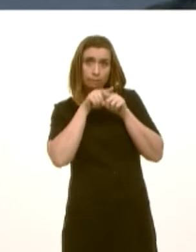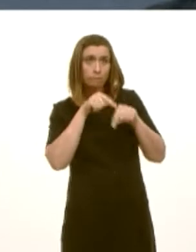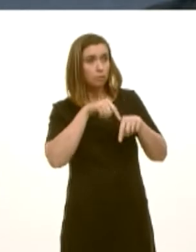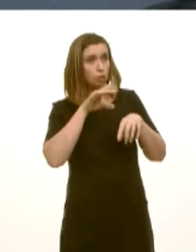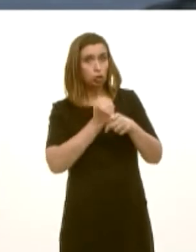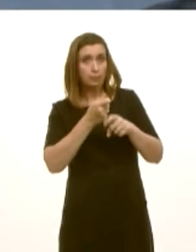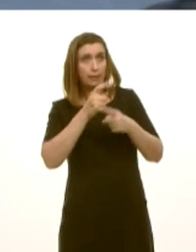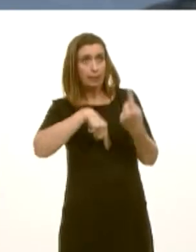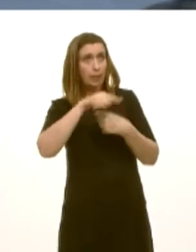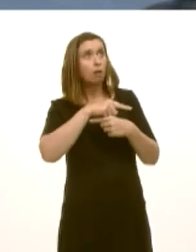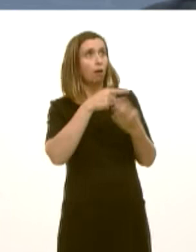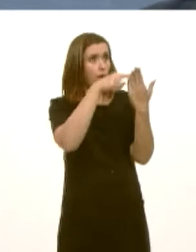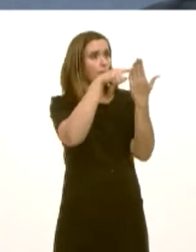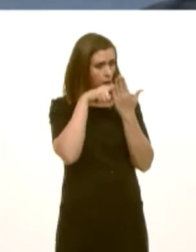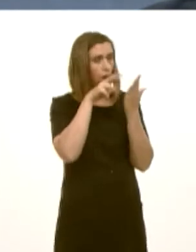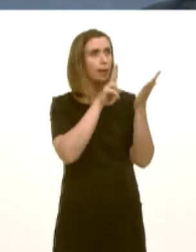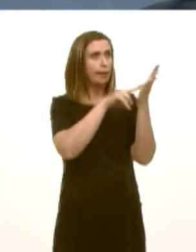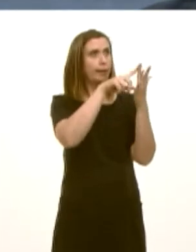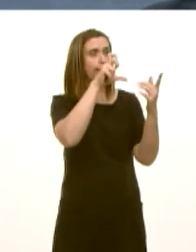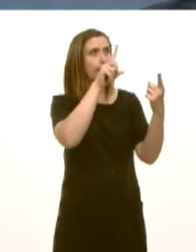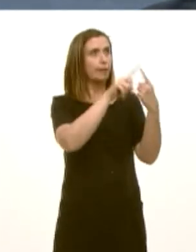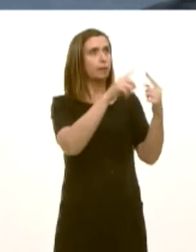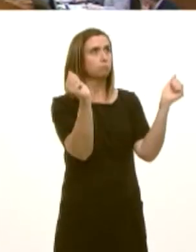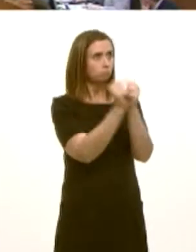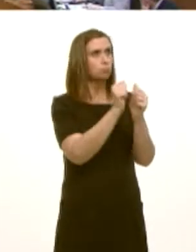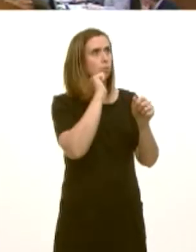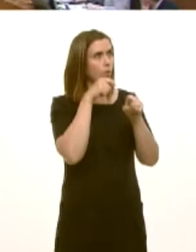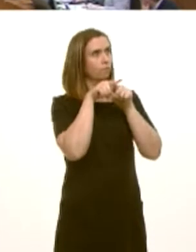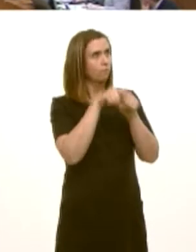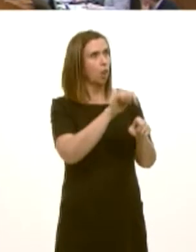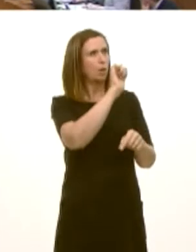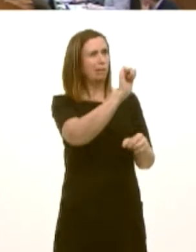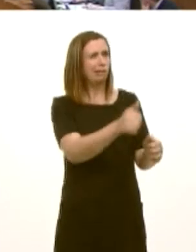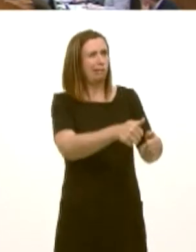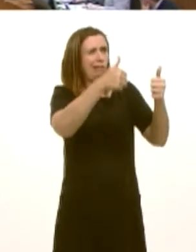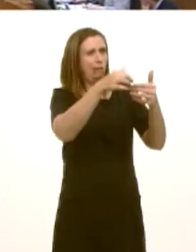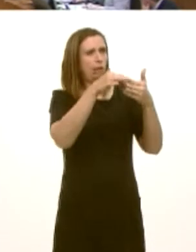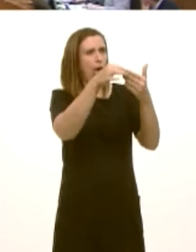part of the agreement that your Government has with NICE that it will follow clinical guidance.